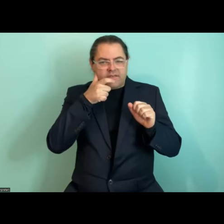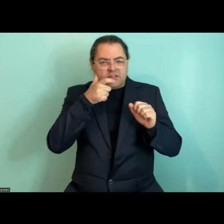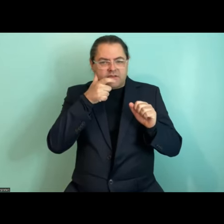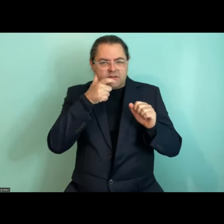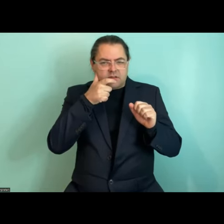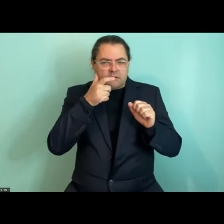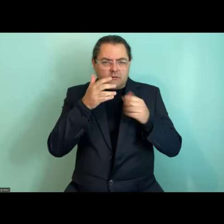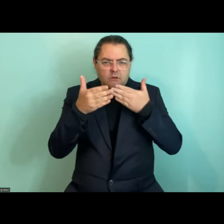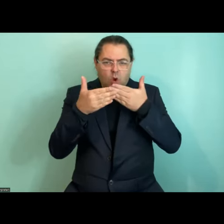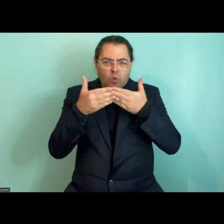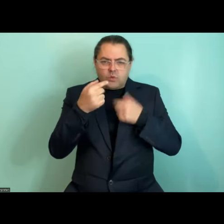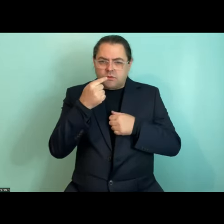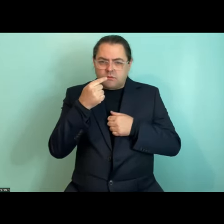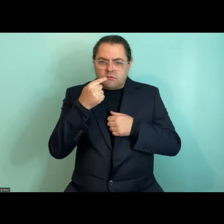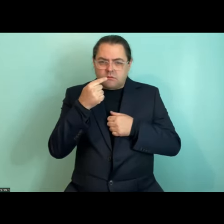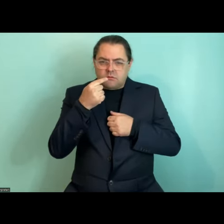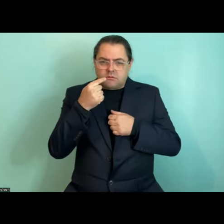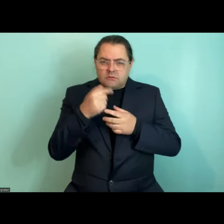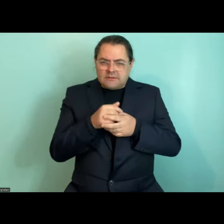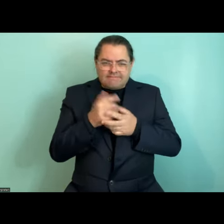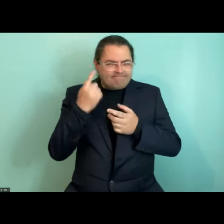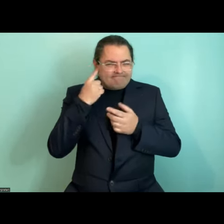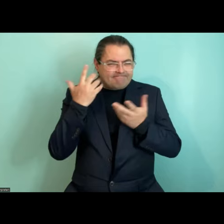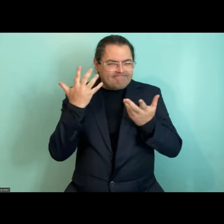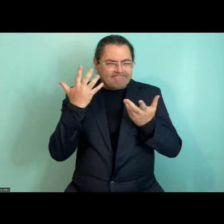closer to the mic. 09:56:43 It's hard to hear you. So we then